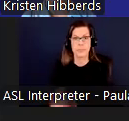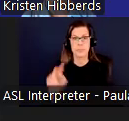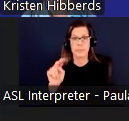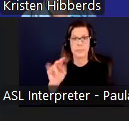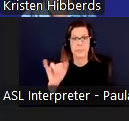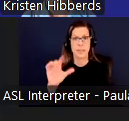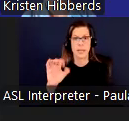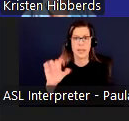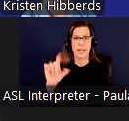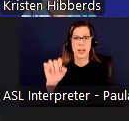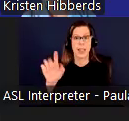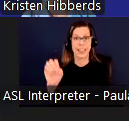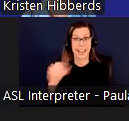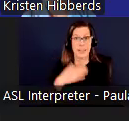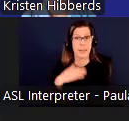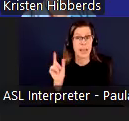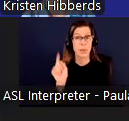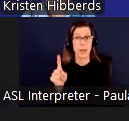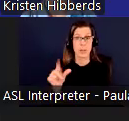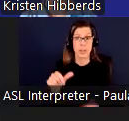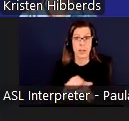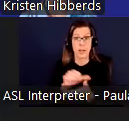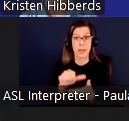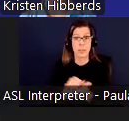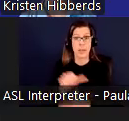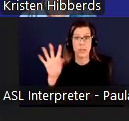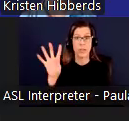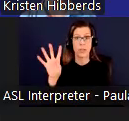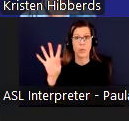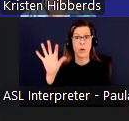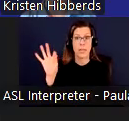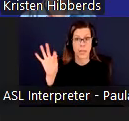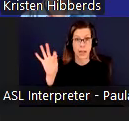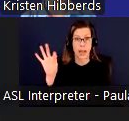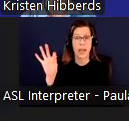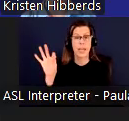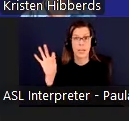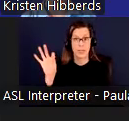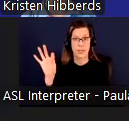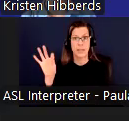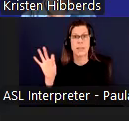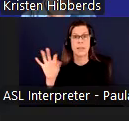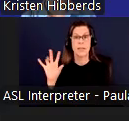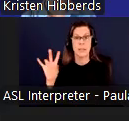So my question is on page 49 and it's under 7F and it's talking about APS